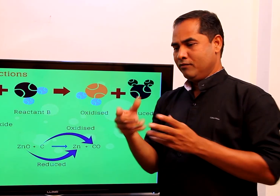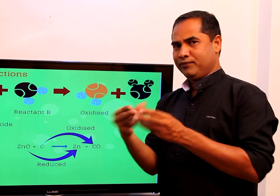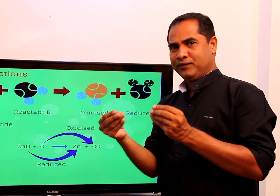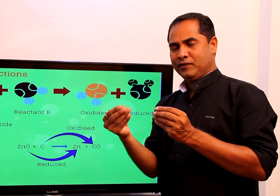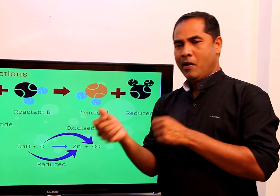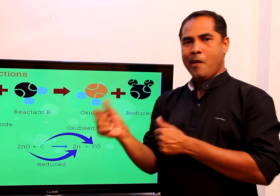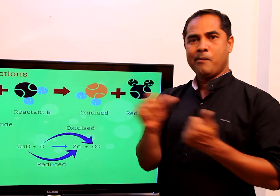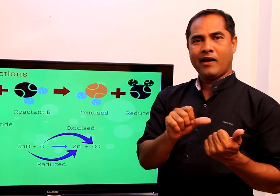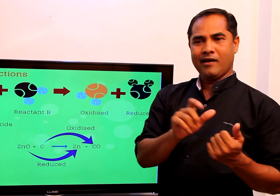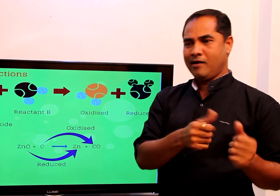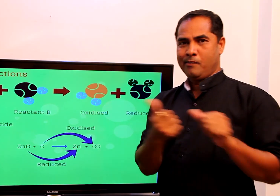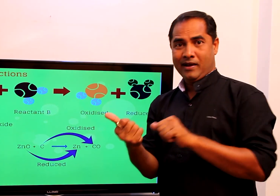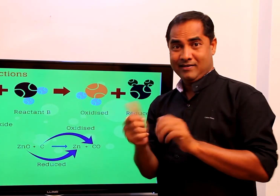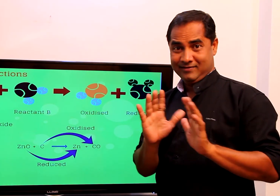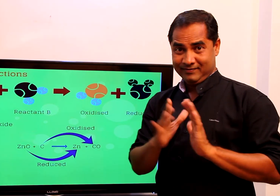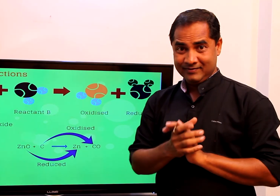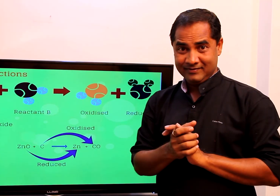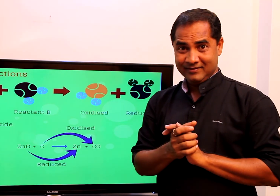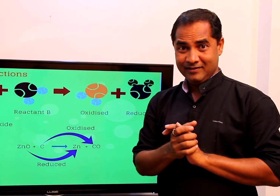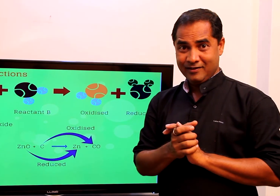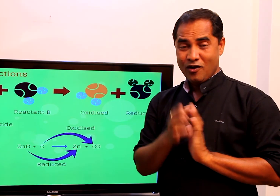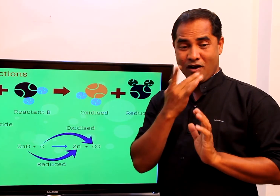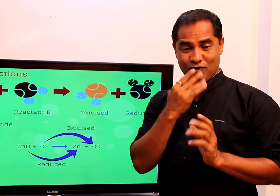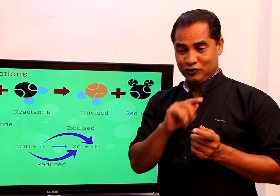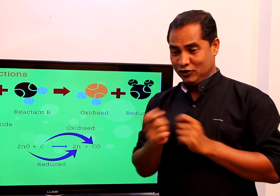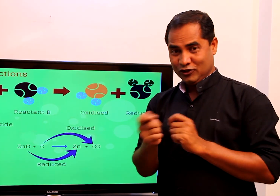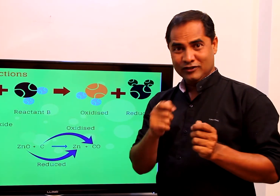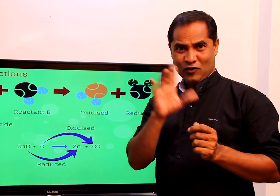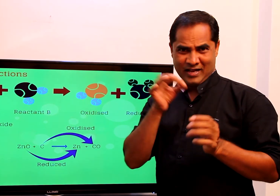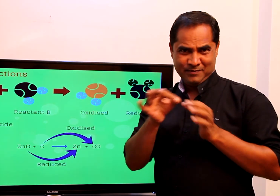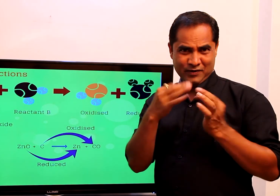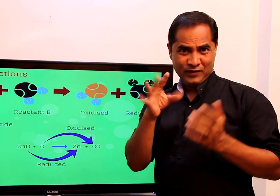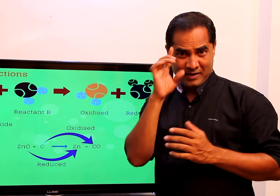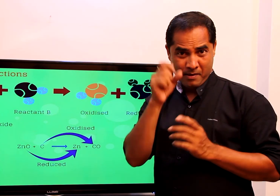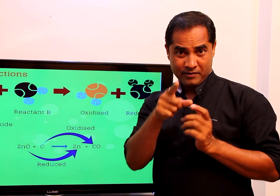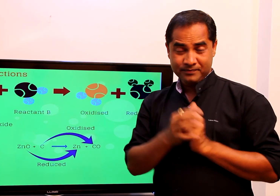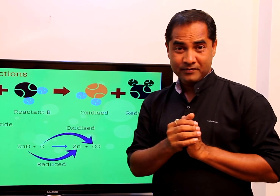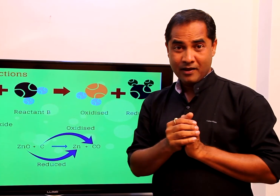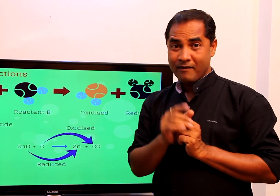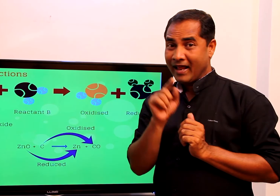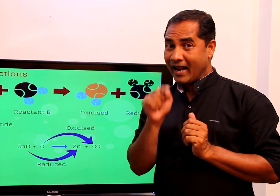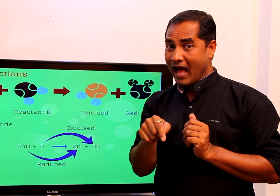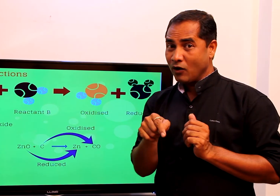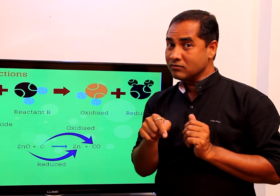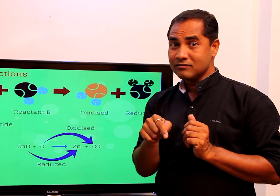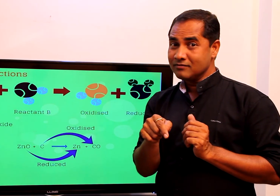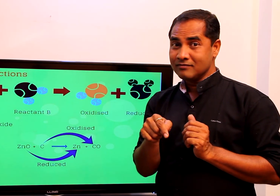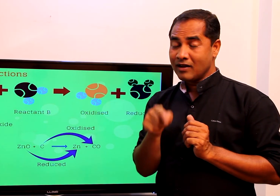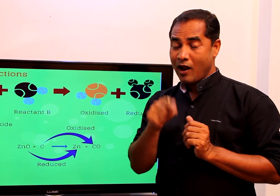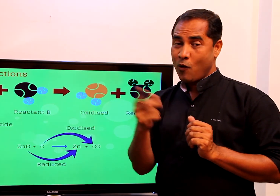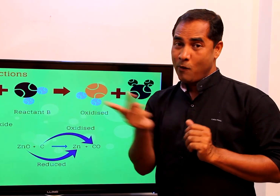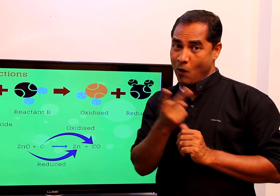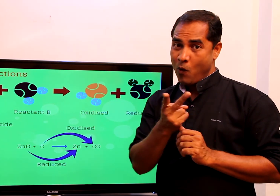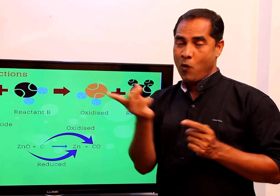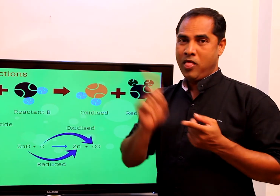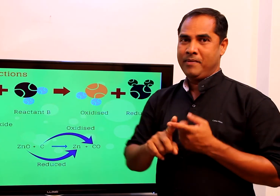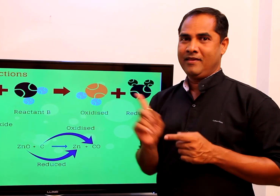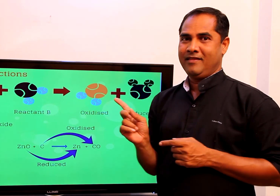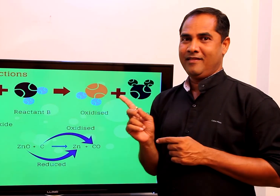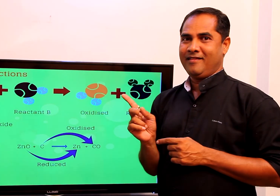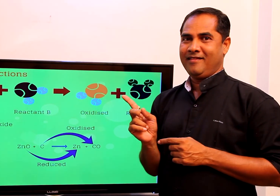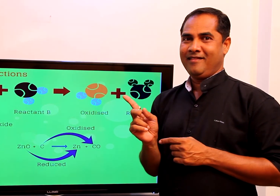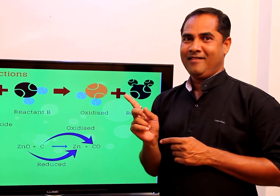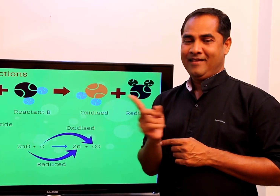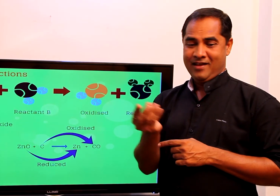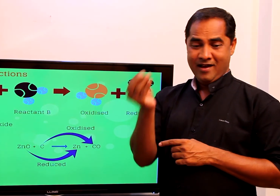so these two reactions. I hope you remember. Now if both happen at the same